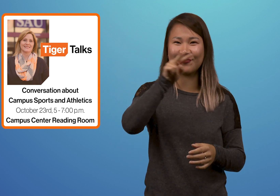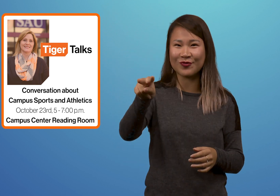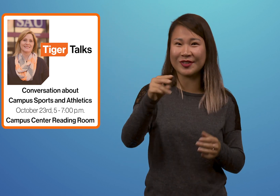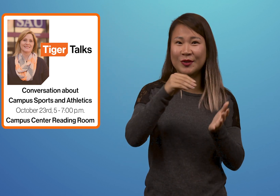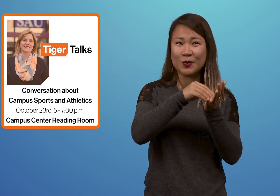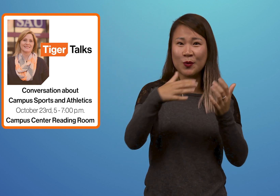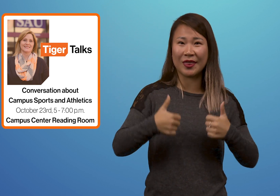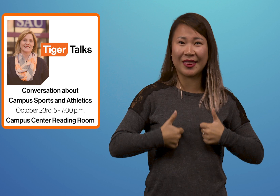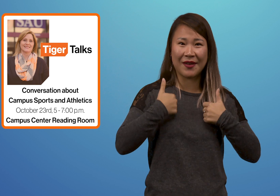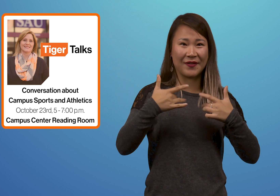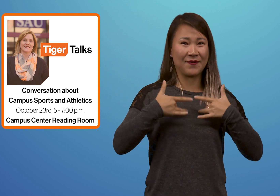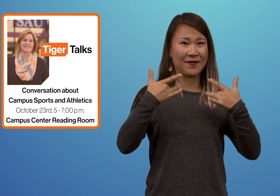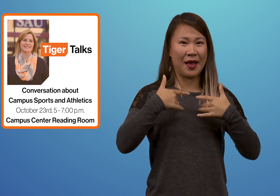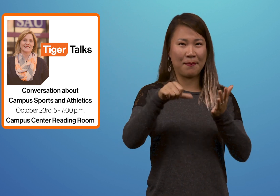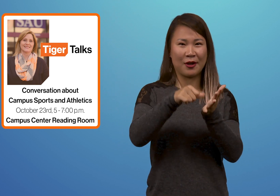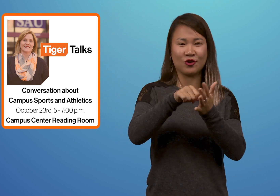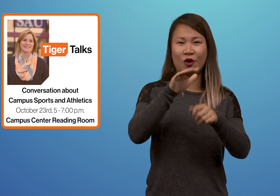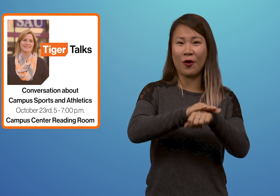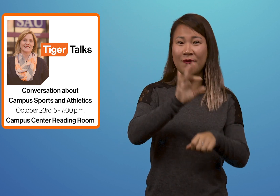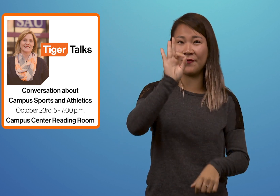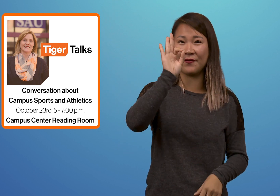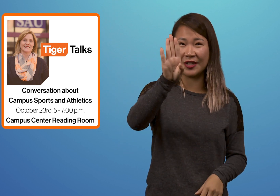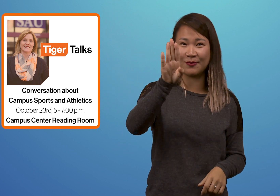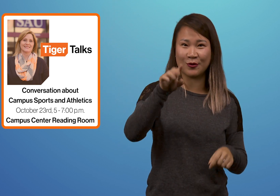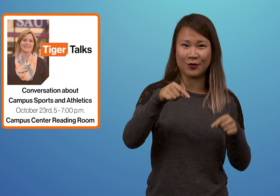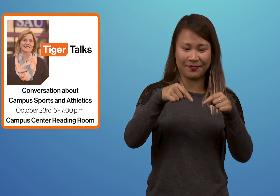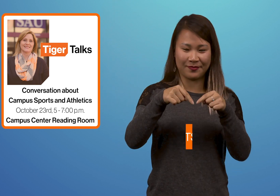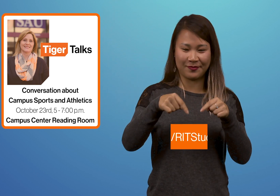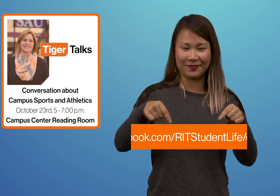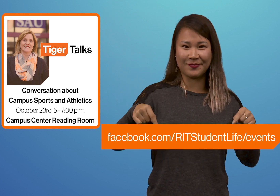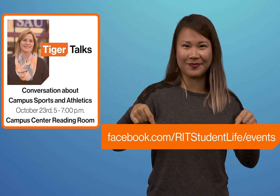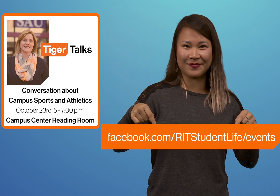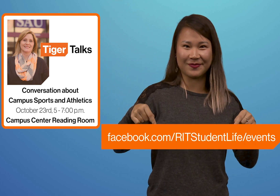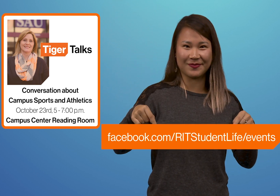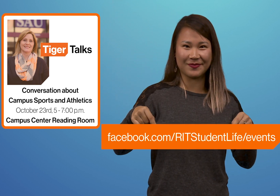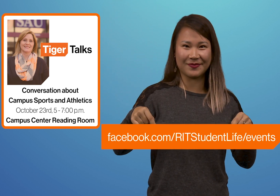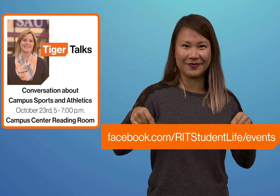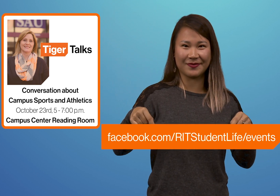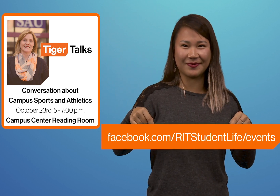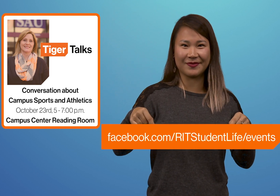For more information, check out Student Life’s event page on Facebook: